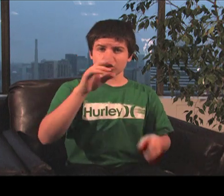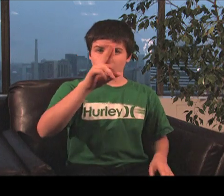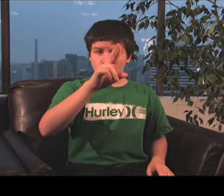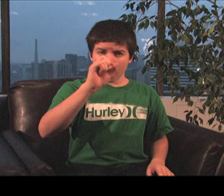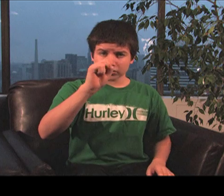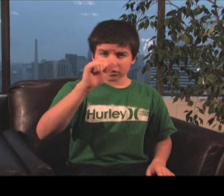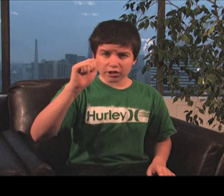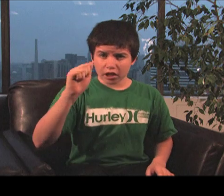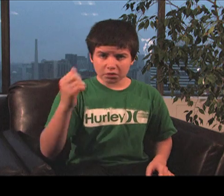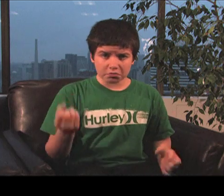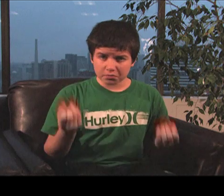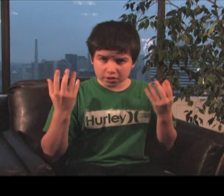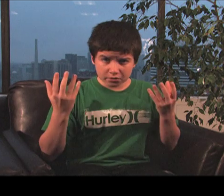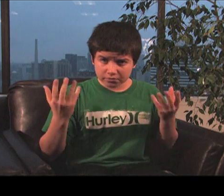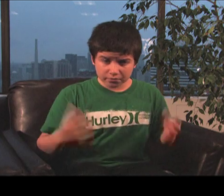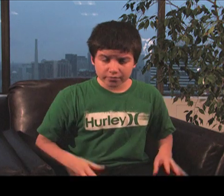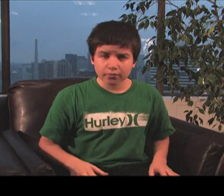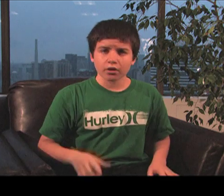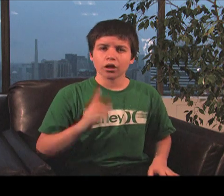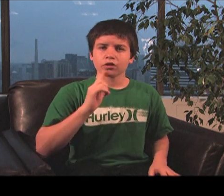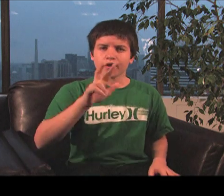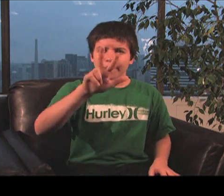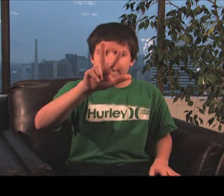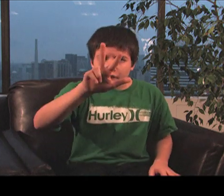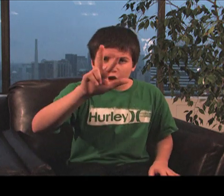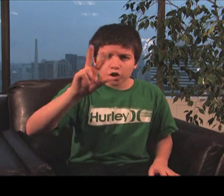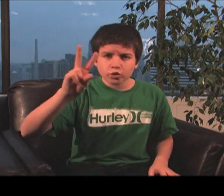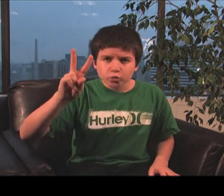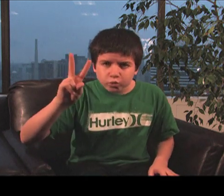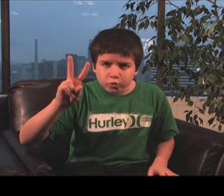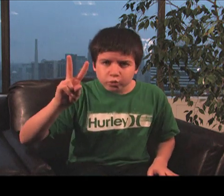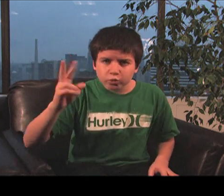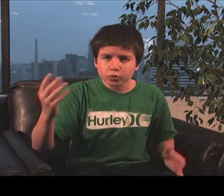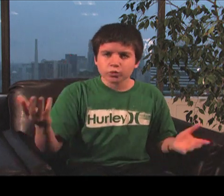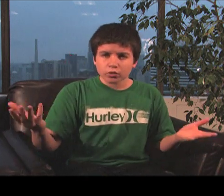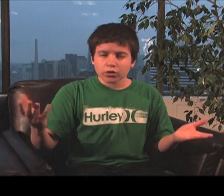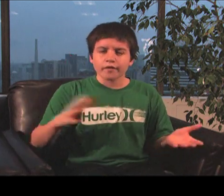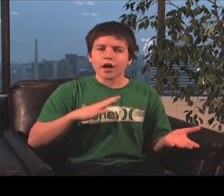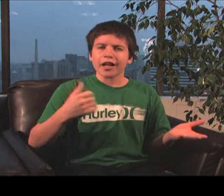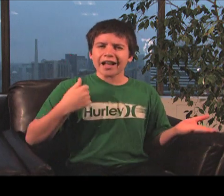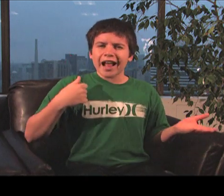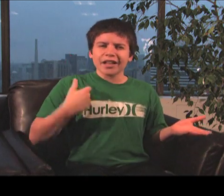My mom did some research and found out that there are